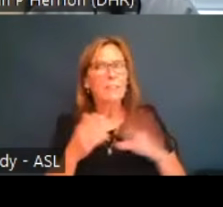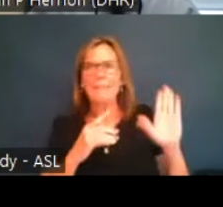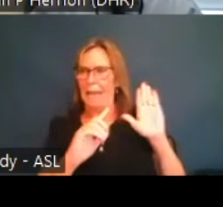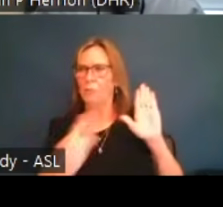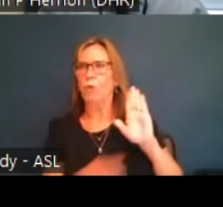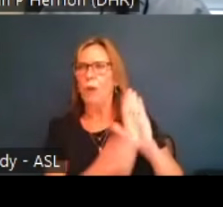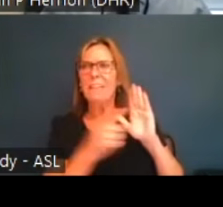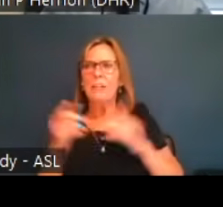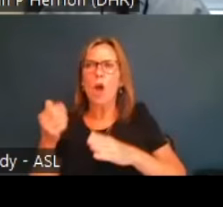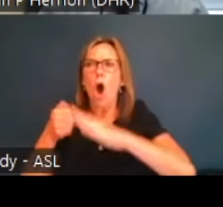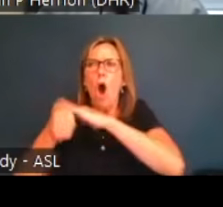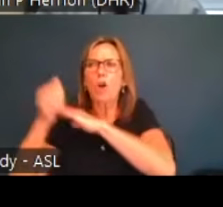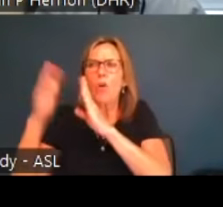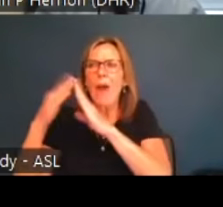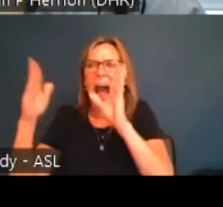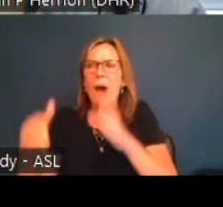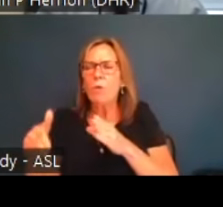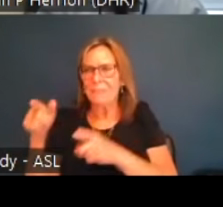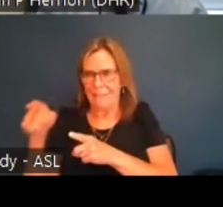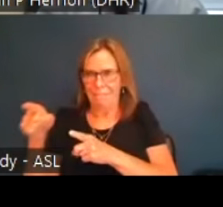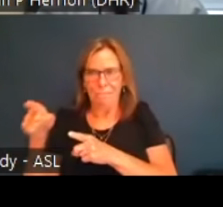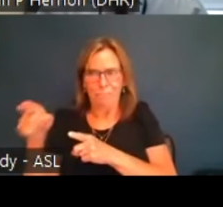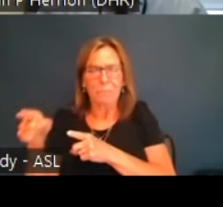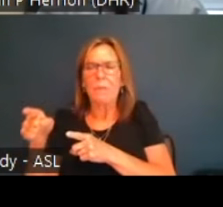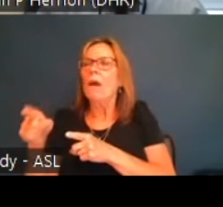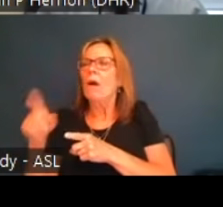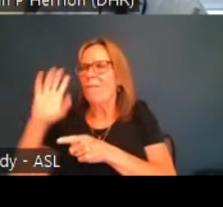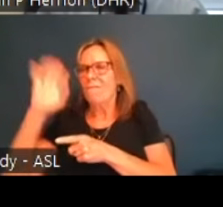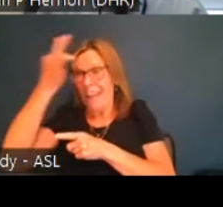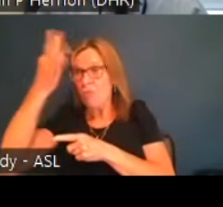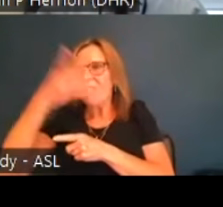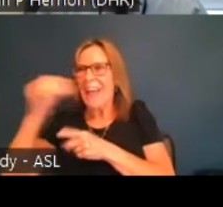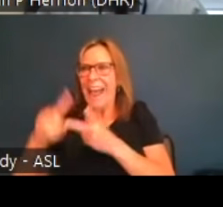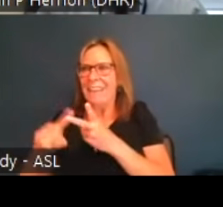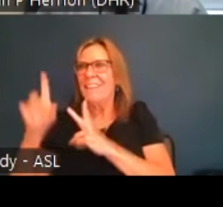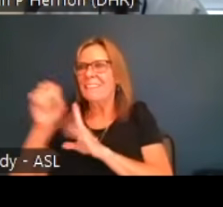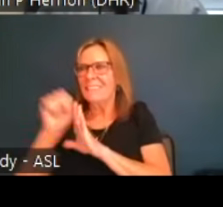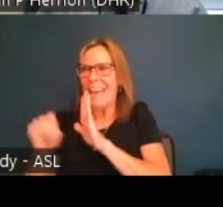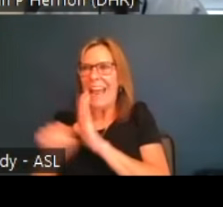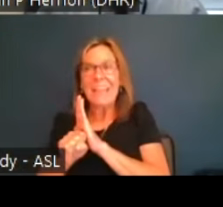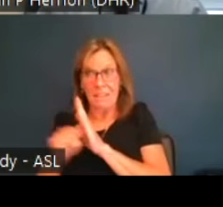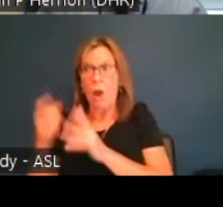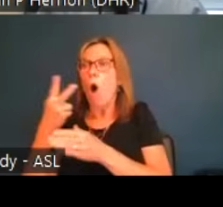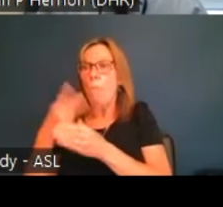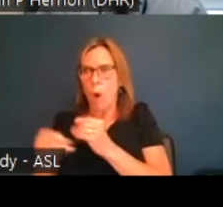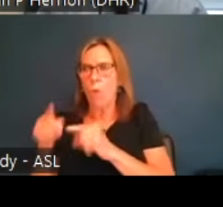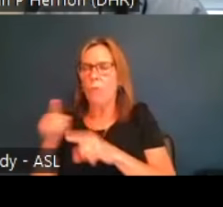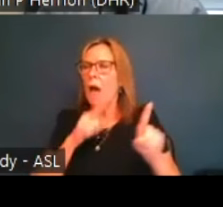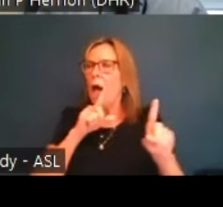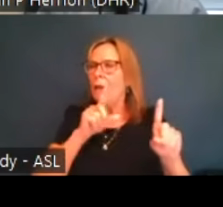rights law, landlords are allowed to have fees for pets, but emotional support animals or service animals are not